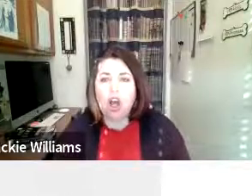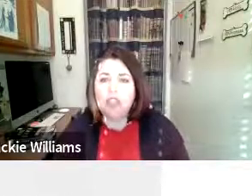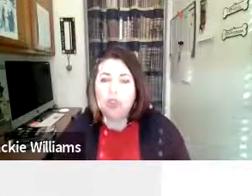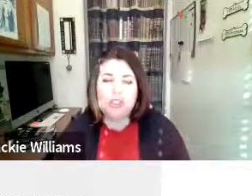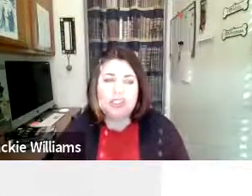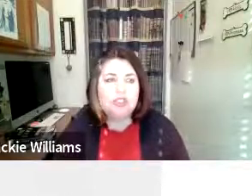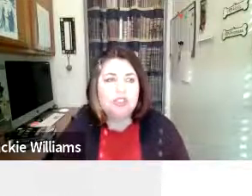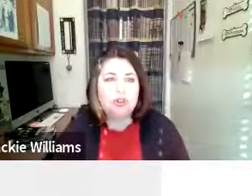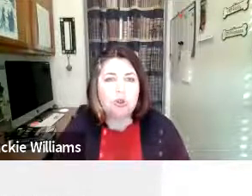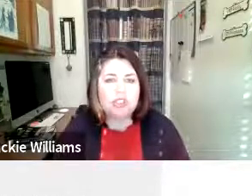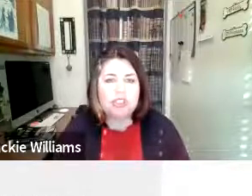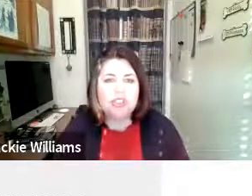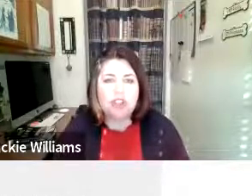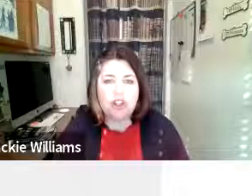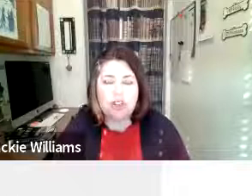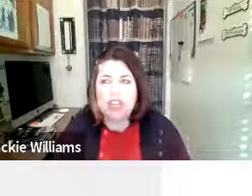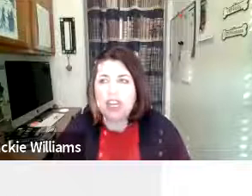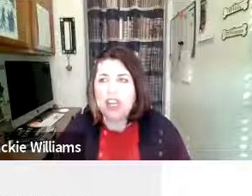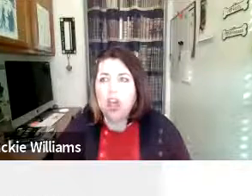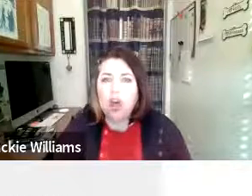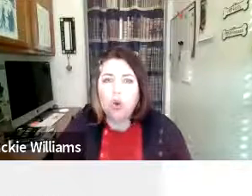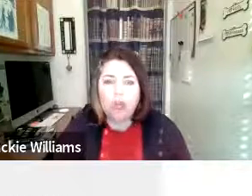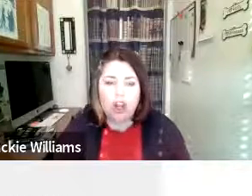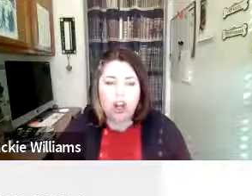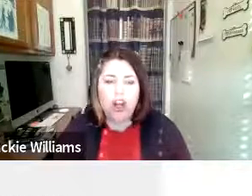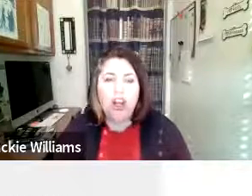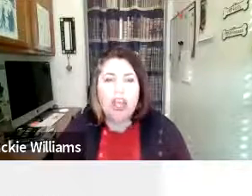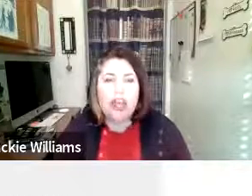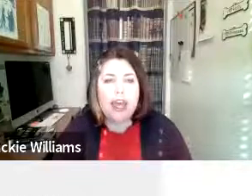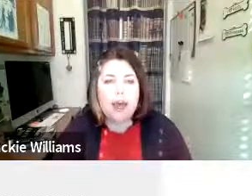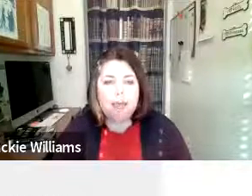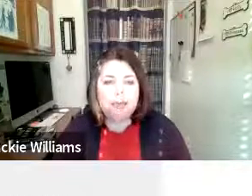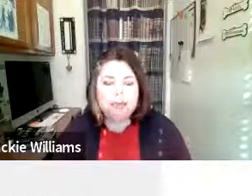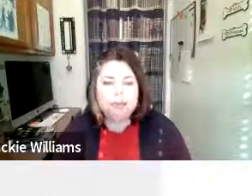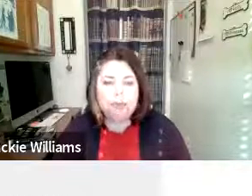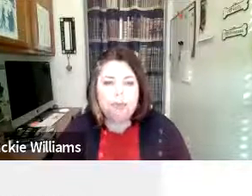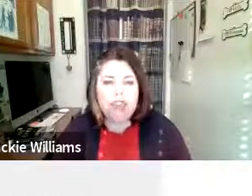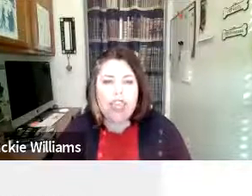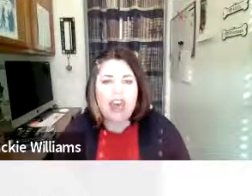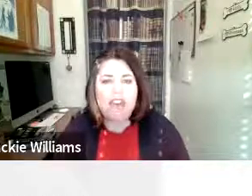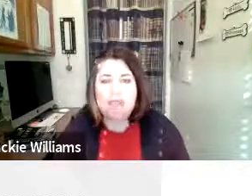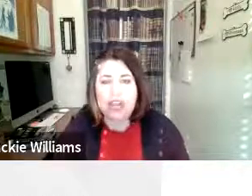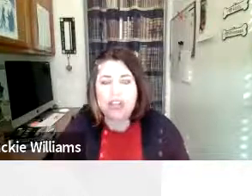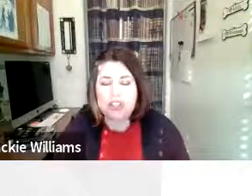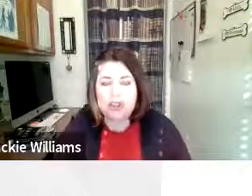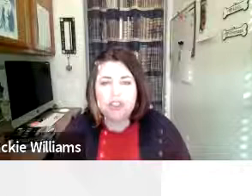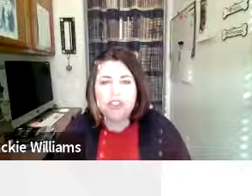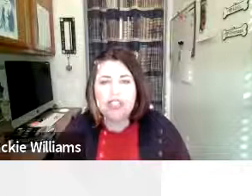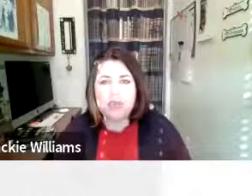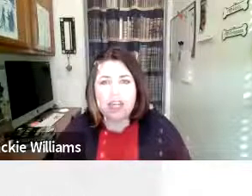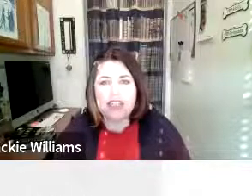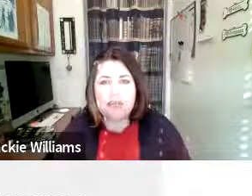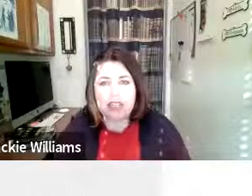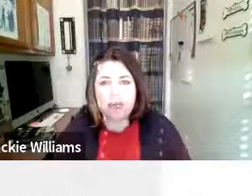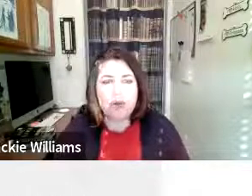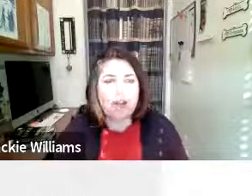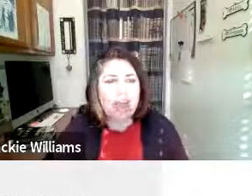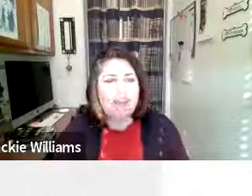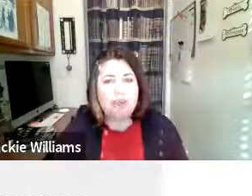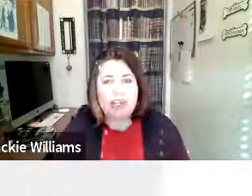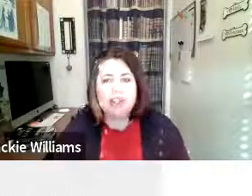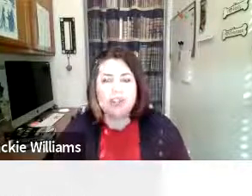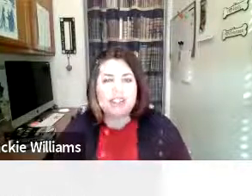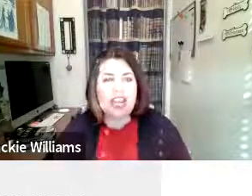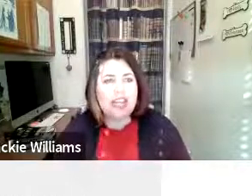cost courses. So courses that are using all we are having embedded tutors, as we expand the program having embedded tutors in any